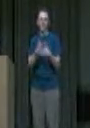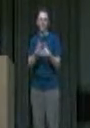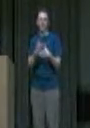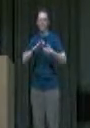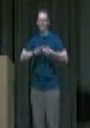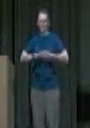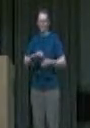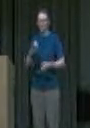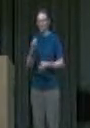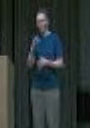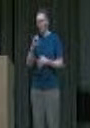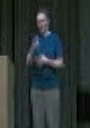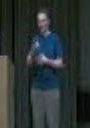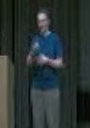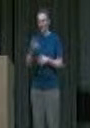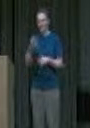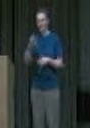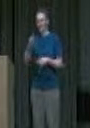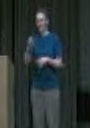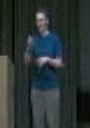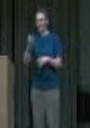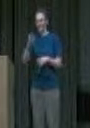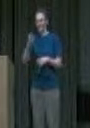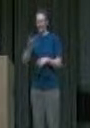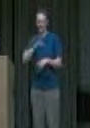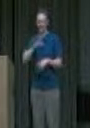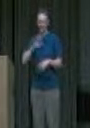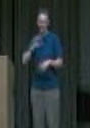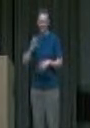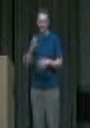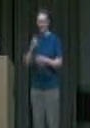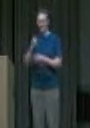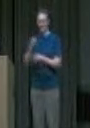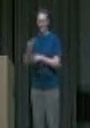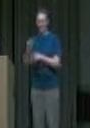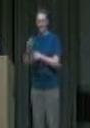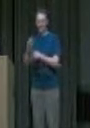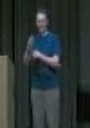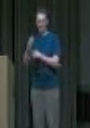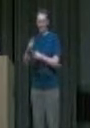Ohio Lake Eerie commission Summit Metro Parks uh city of Cuyahoga Falls as well as Summit